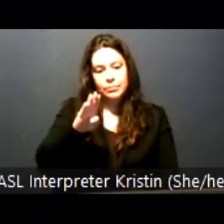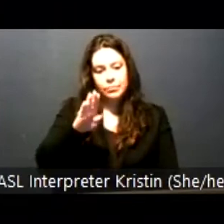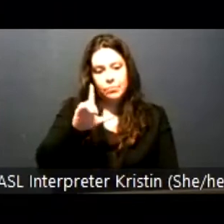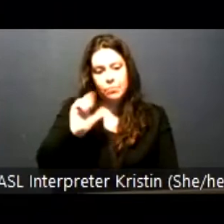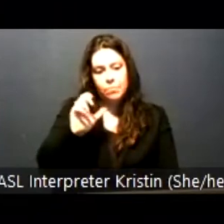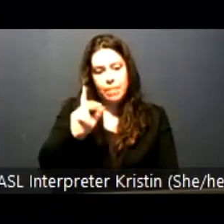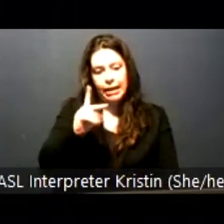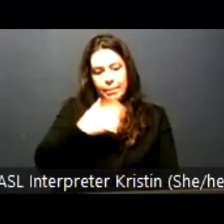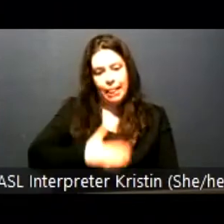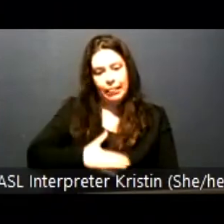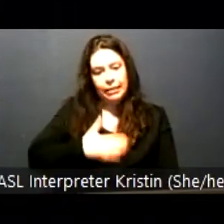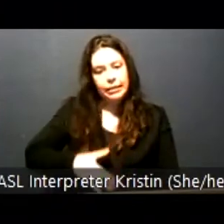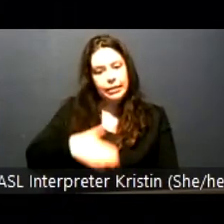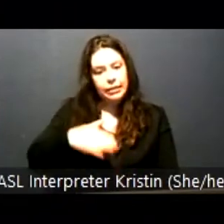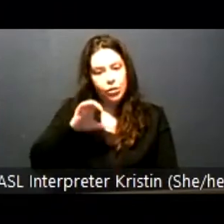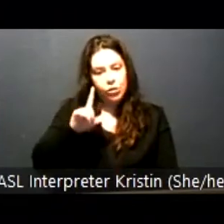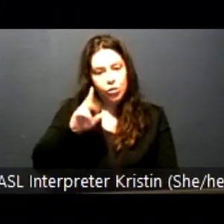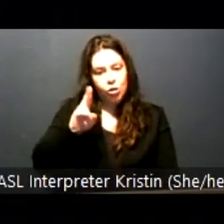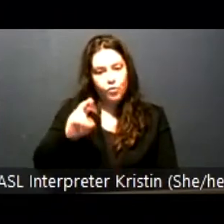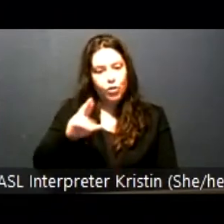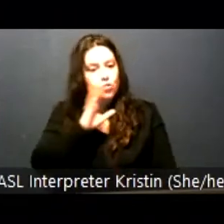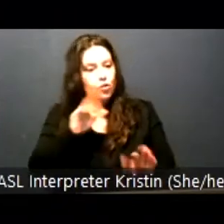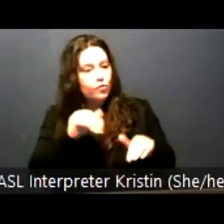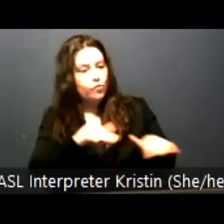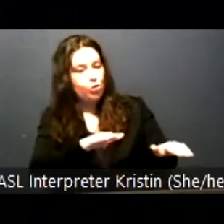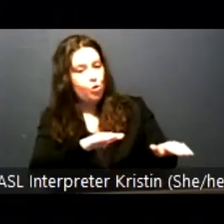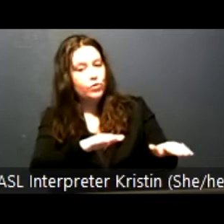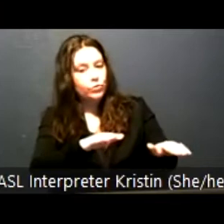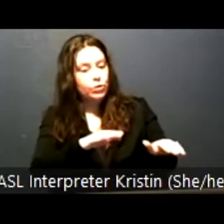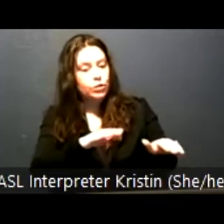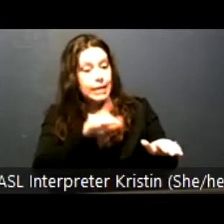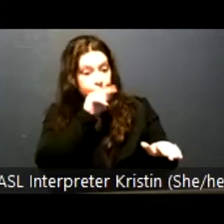the ground so that's why we we throw them up in the air but again, one size doesn't fit all for